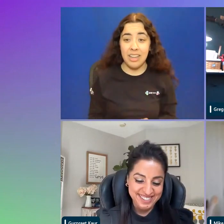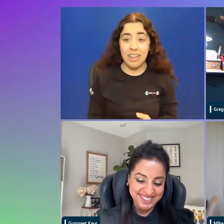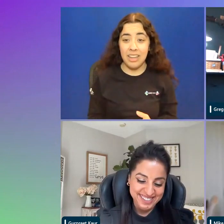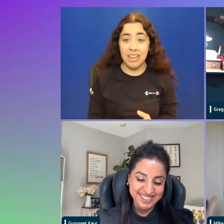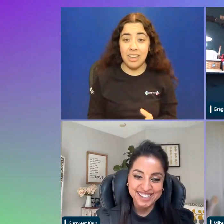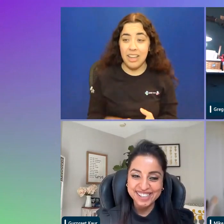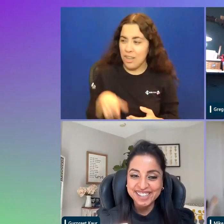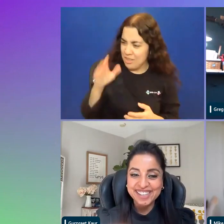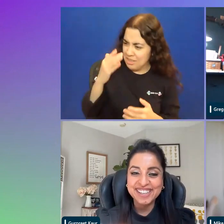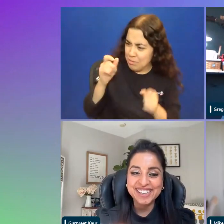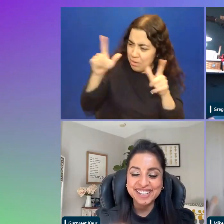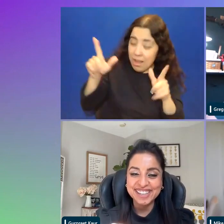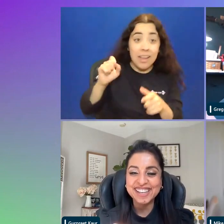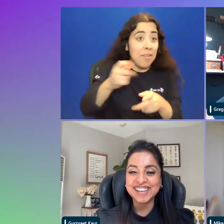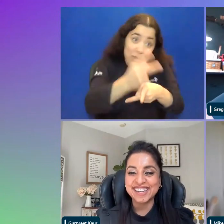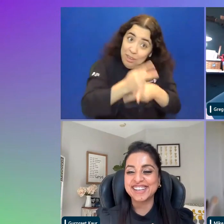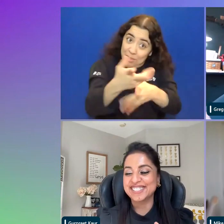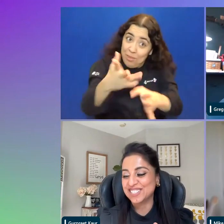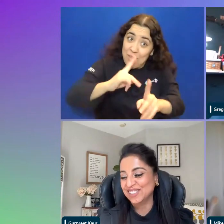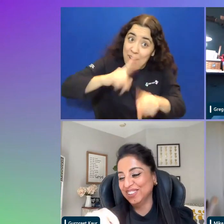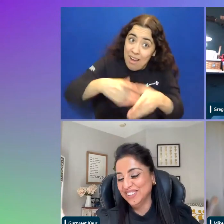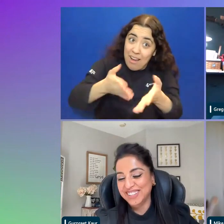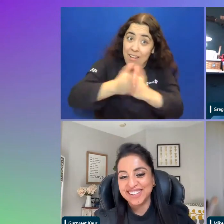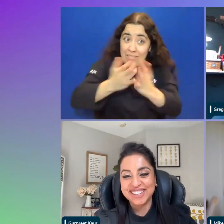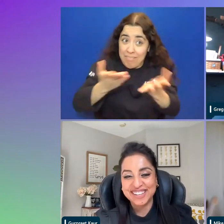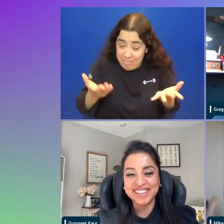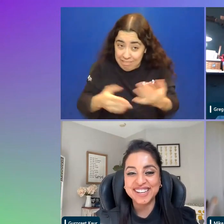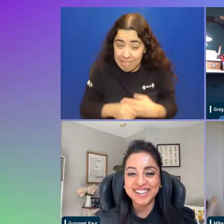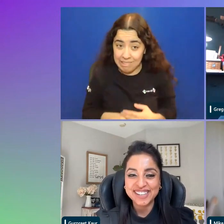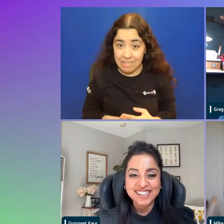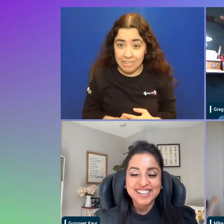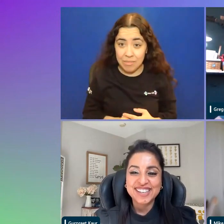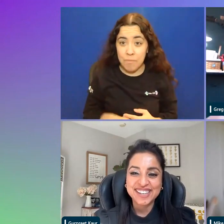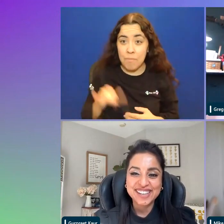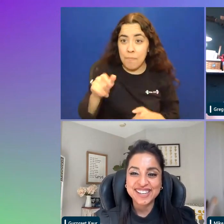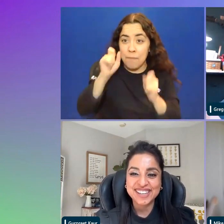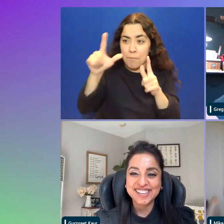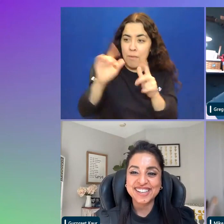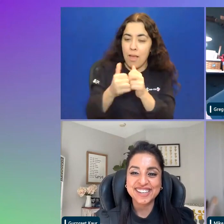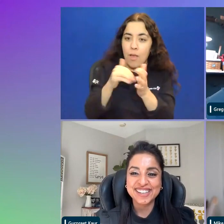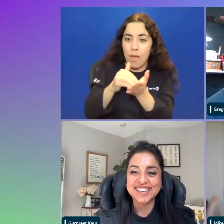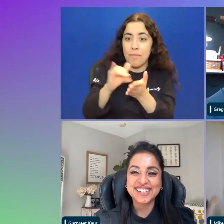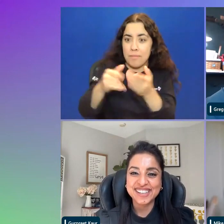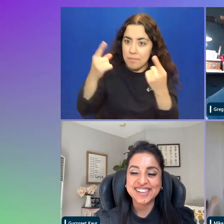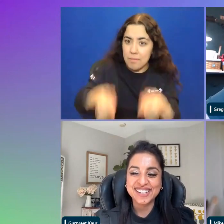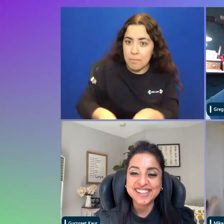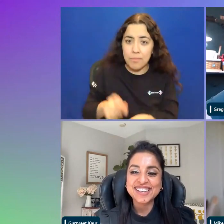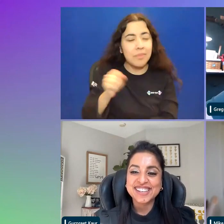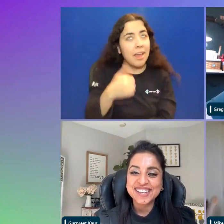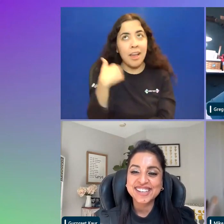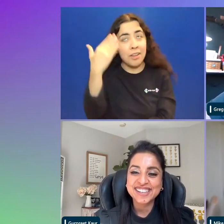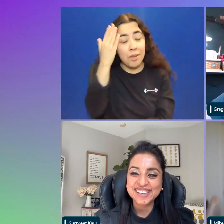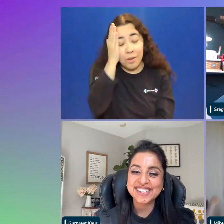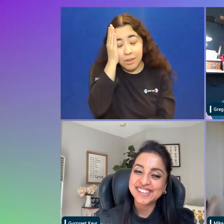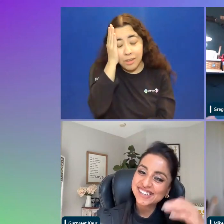So be careful what you ask for right. But I think that's surprised on how often that happened. Mike. >> Yeah I know don't point to me